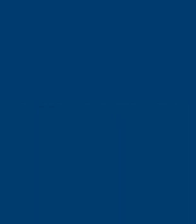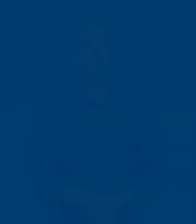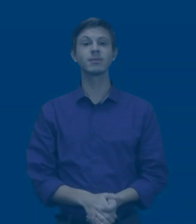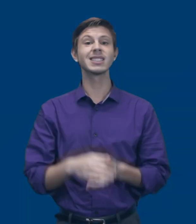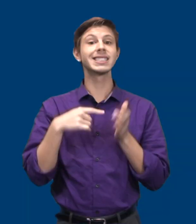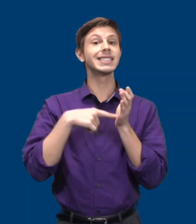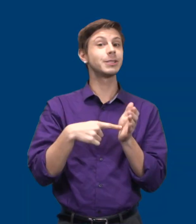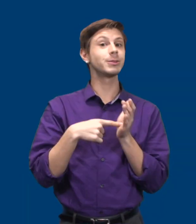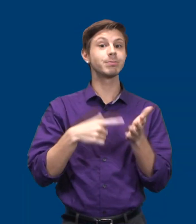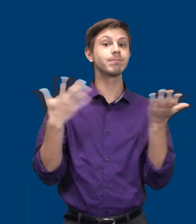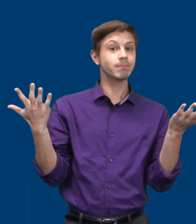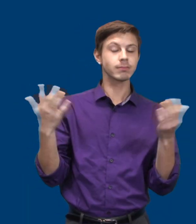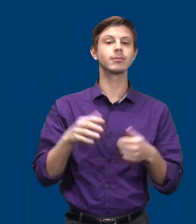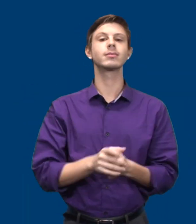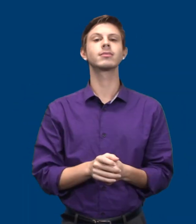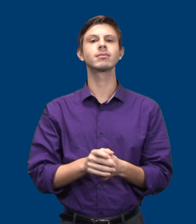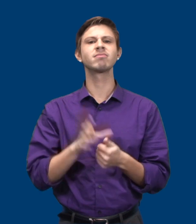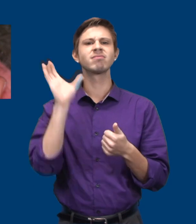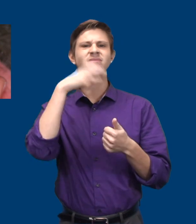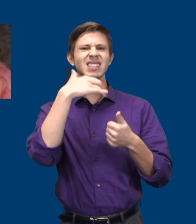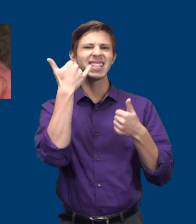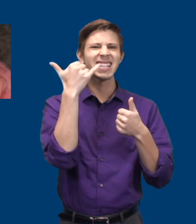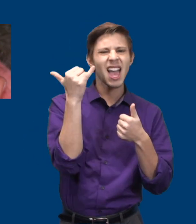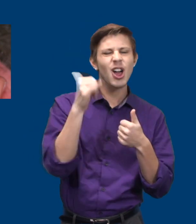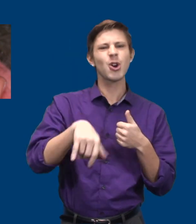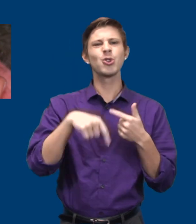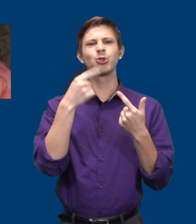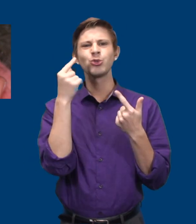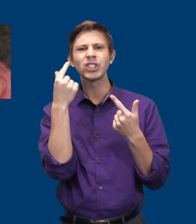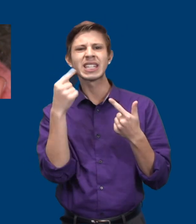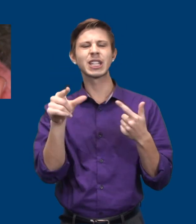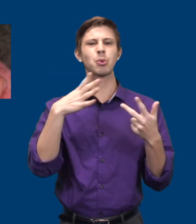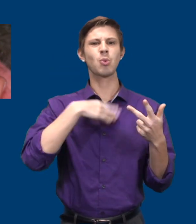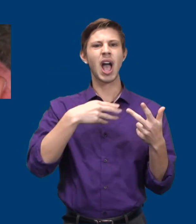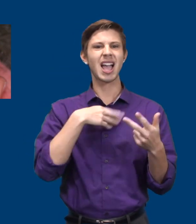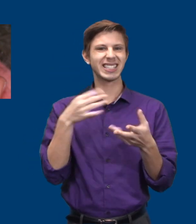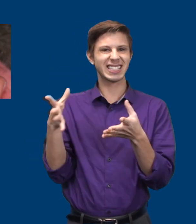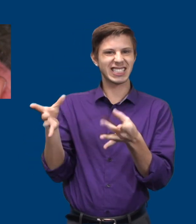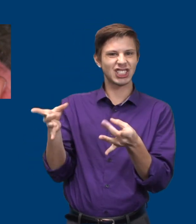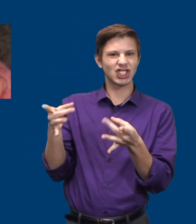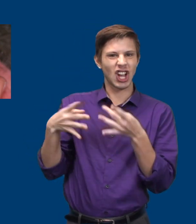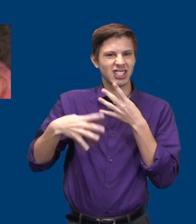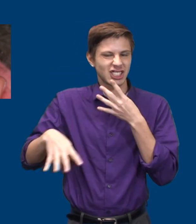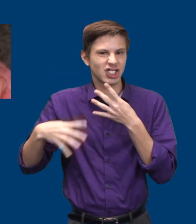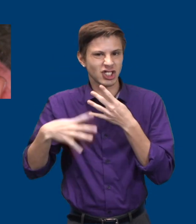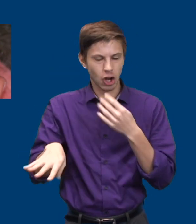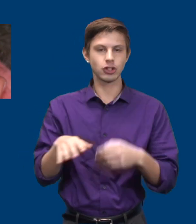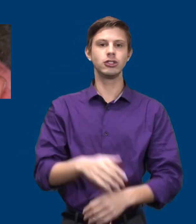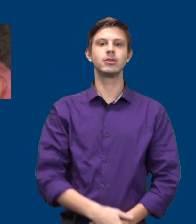Symptoms of gonorrhea may include: unusual yellow, green, or white discharge,